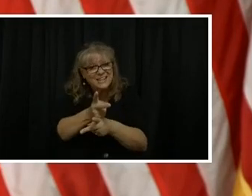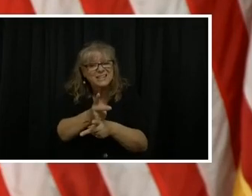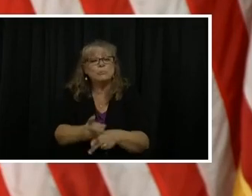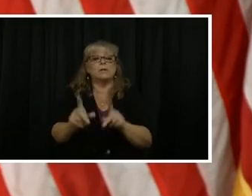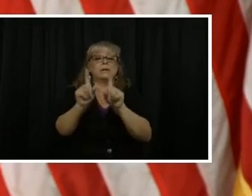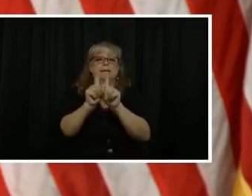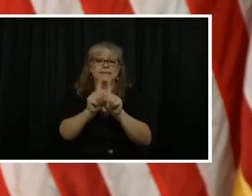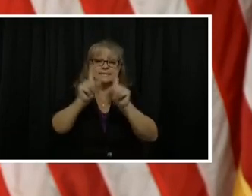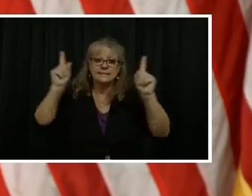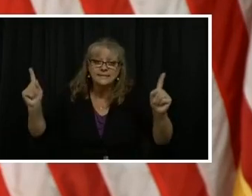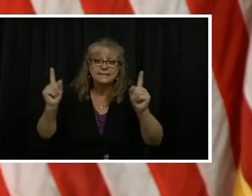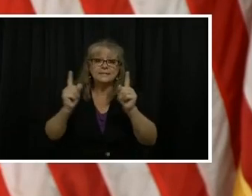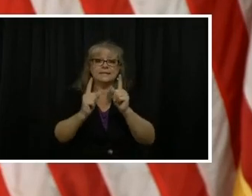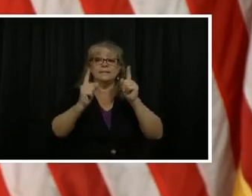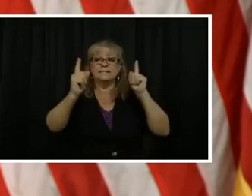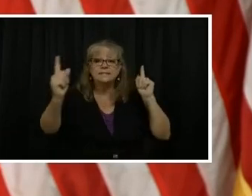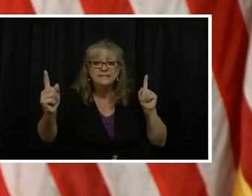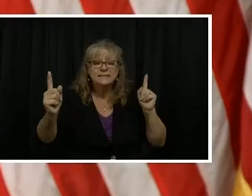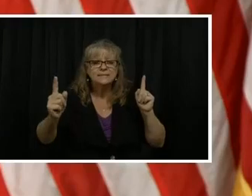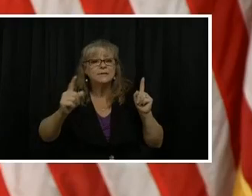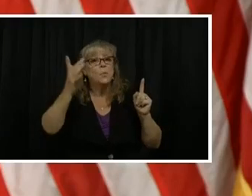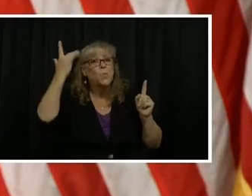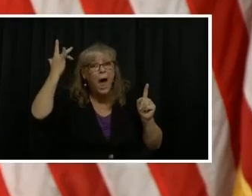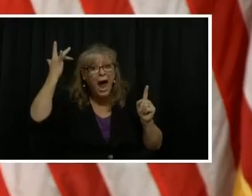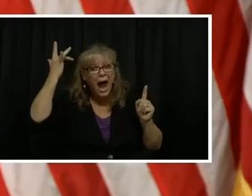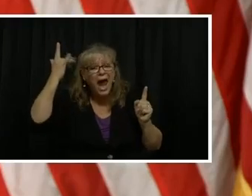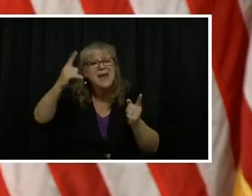CONTINUE TO MAINTAIN THE